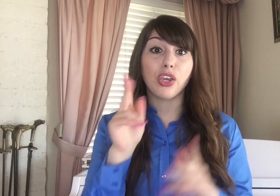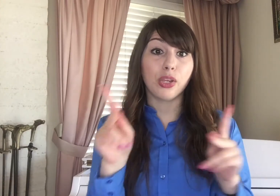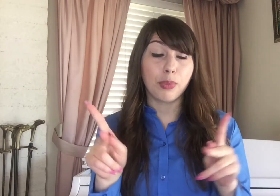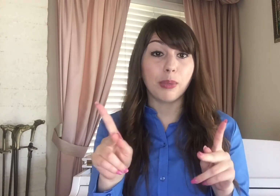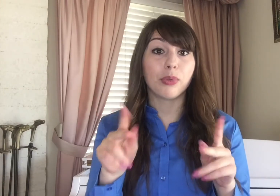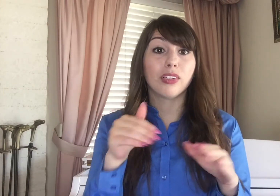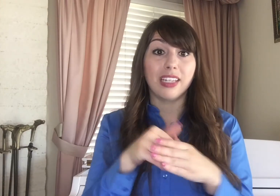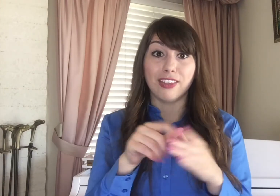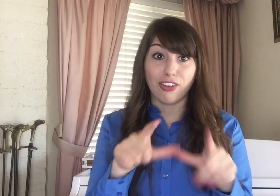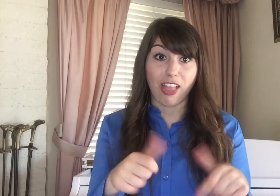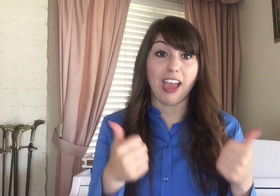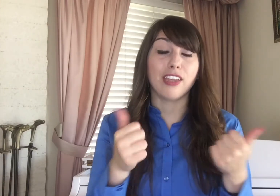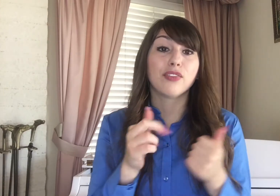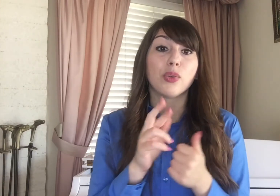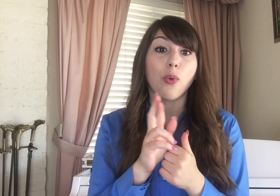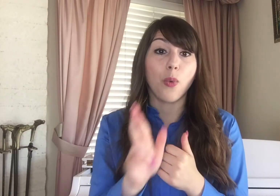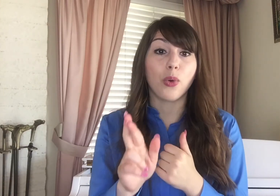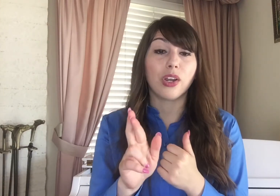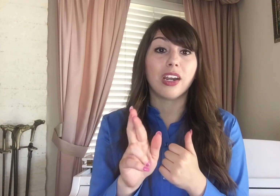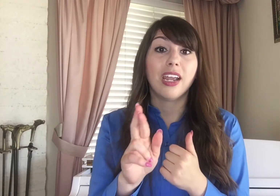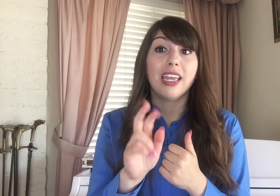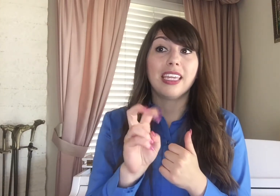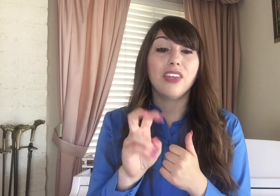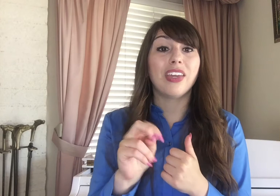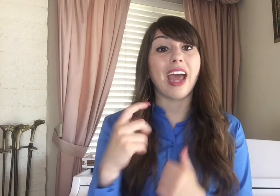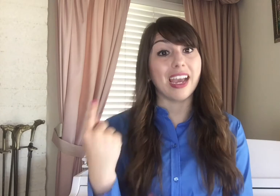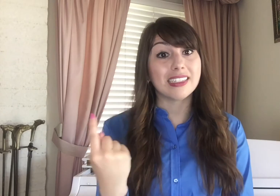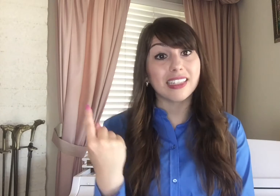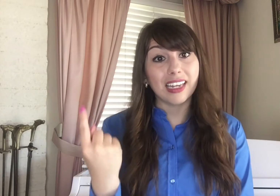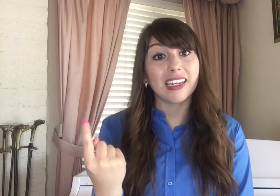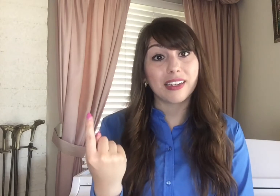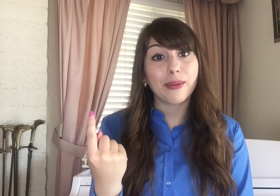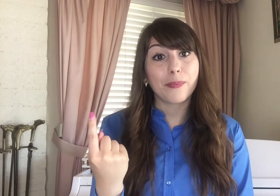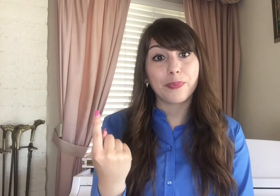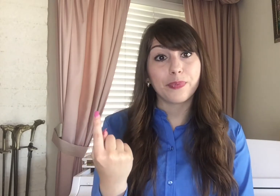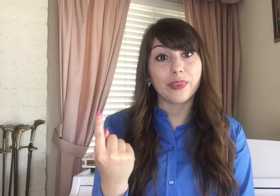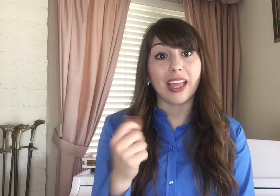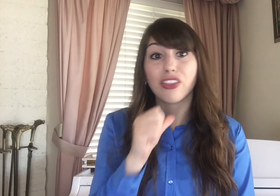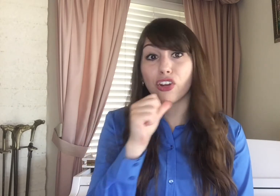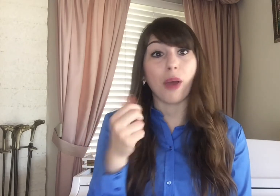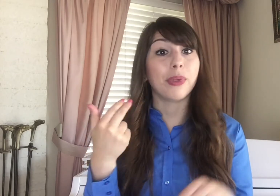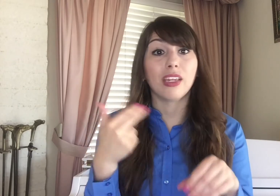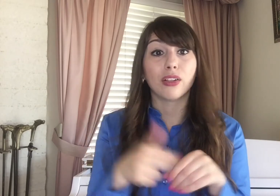hearing people in their lives or even isolated, like they're not being included,